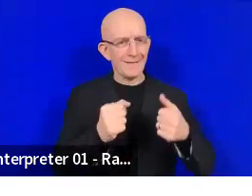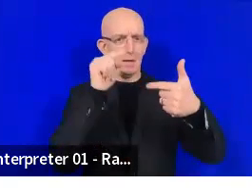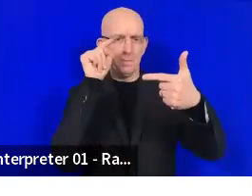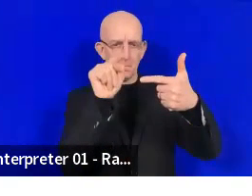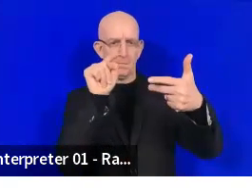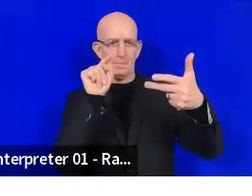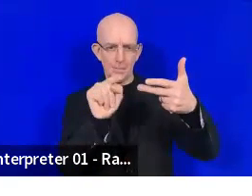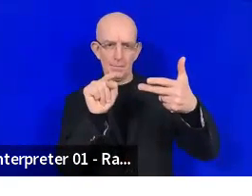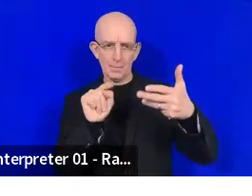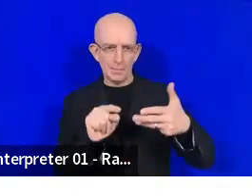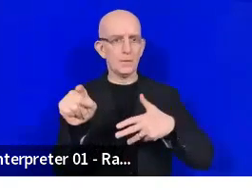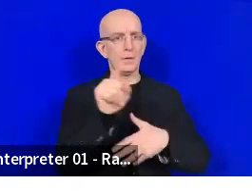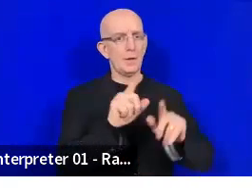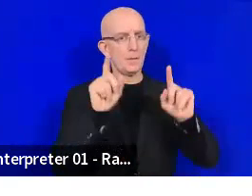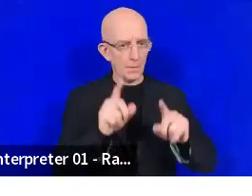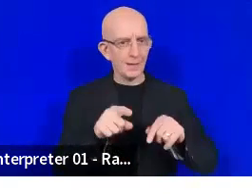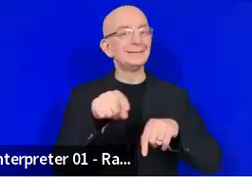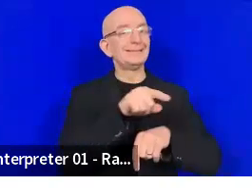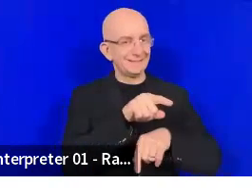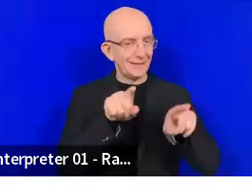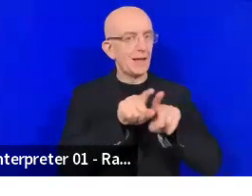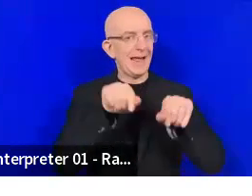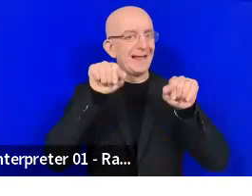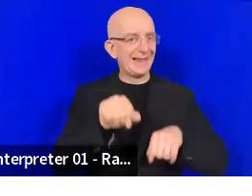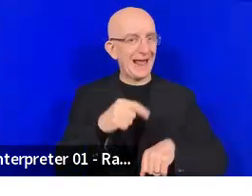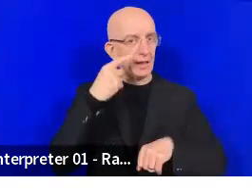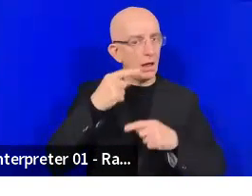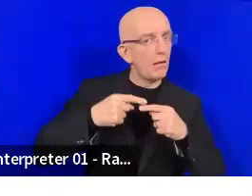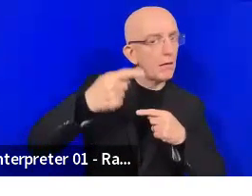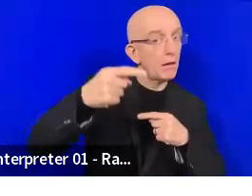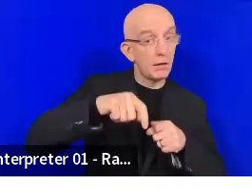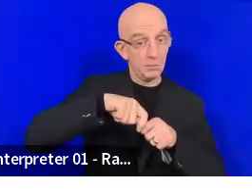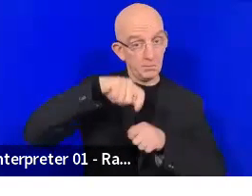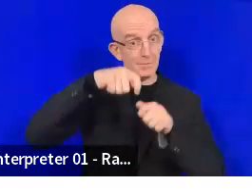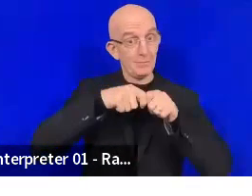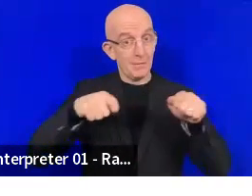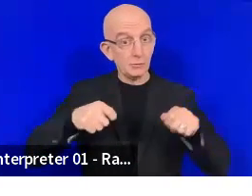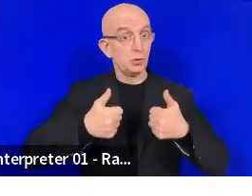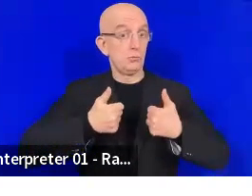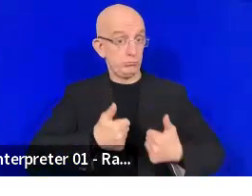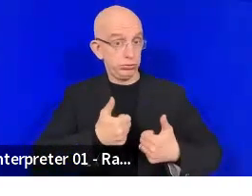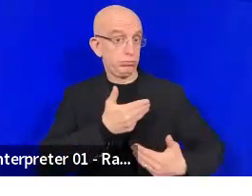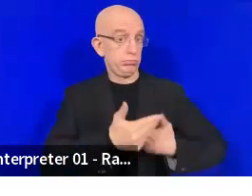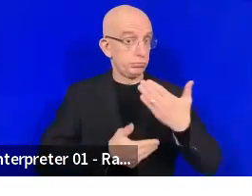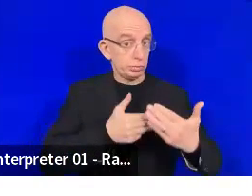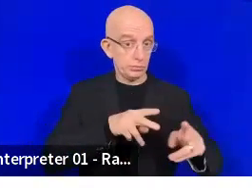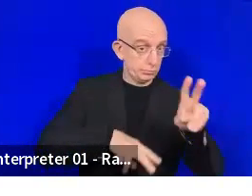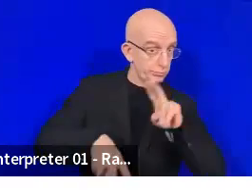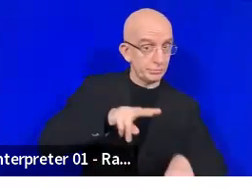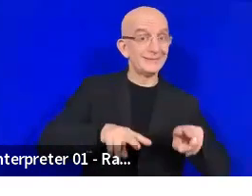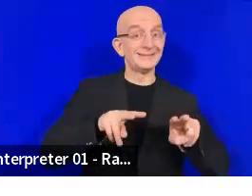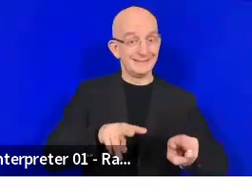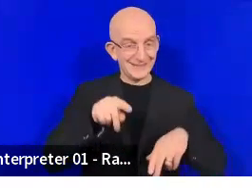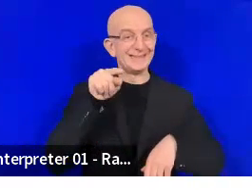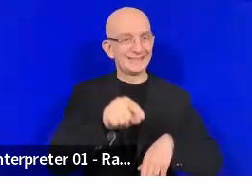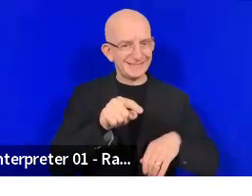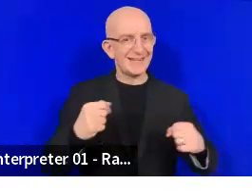And then also, this Action Agenda makes sure that we include all the groups that are marginalized,